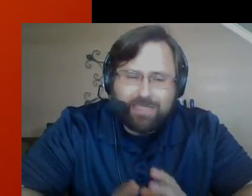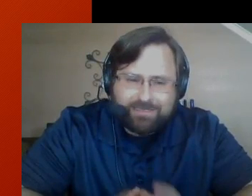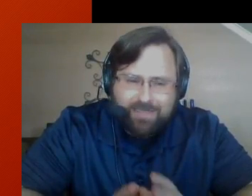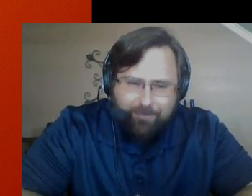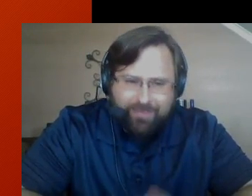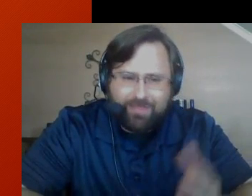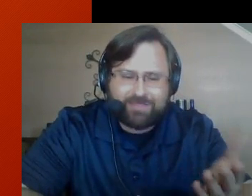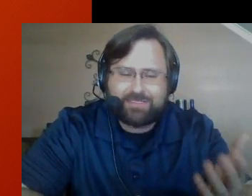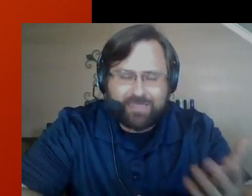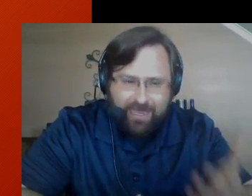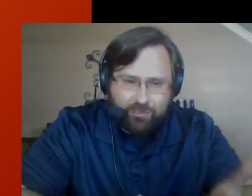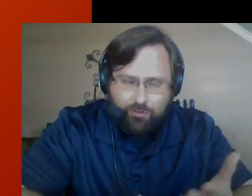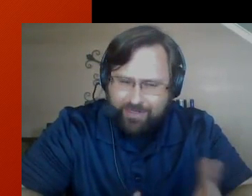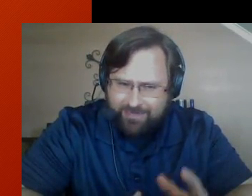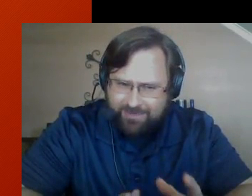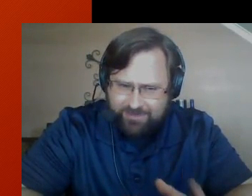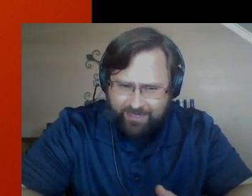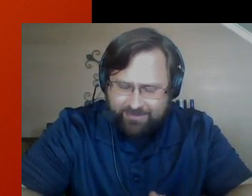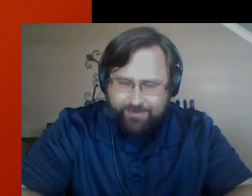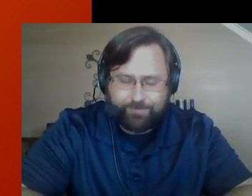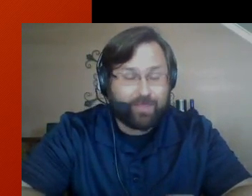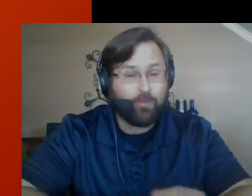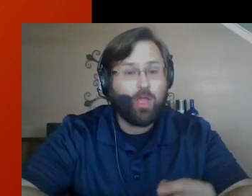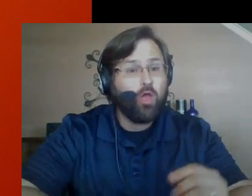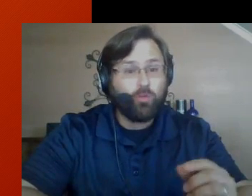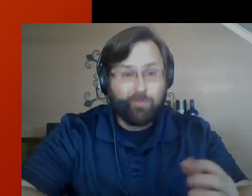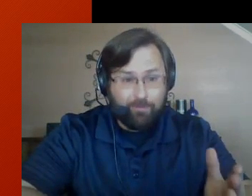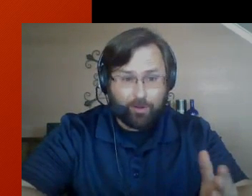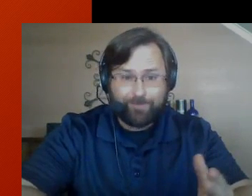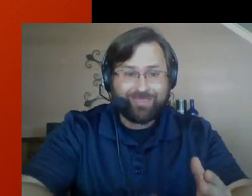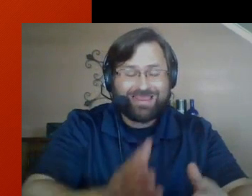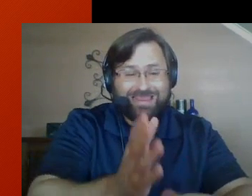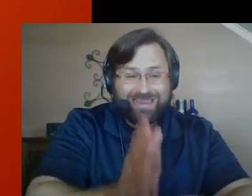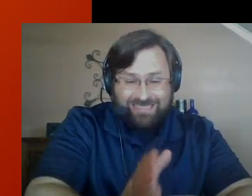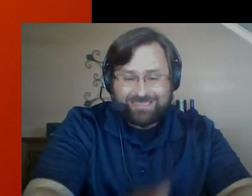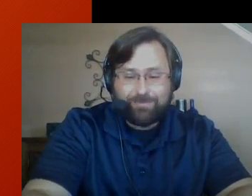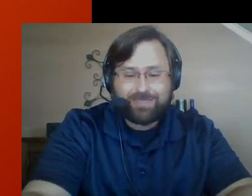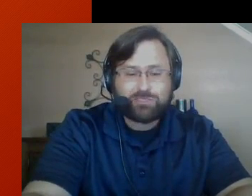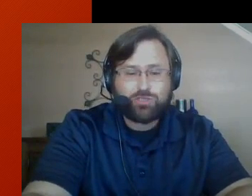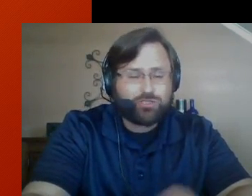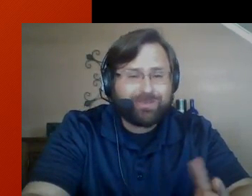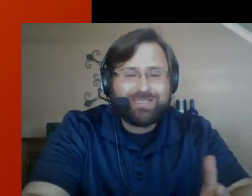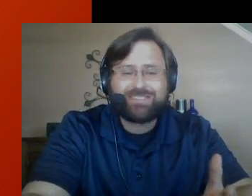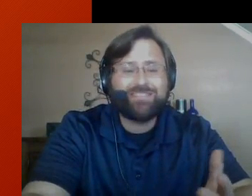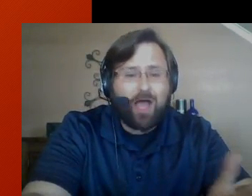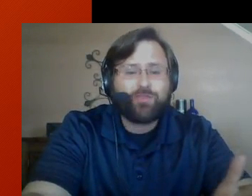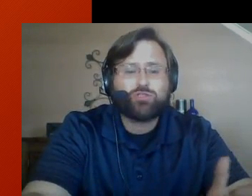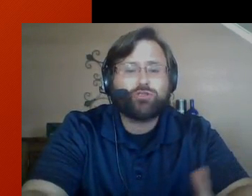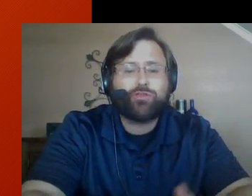does not mean that this is an incorrect ASL sentence now remember this is the basic structure but this is not the structure that